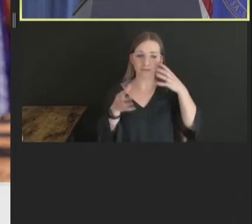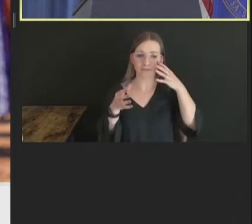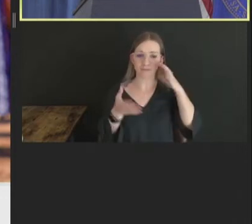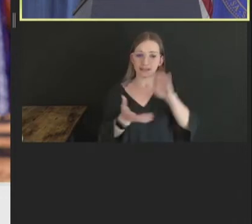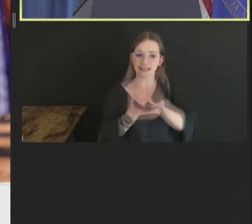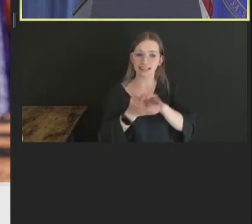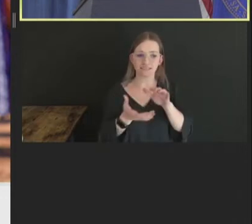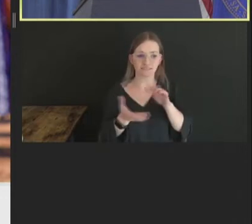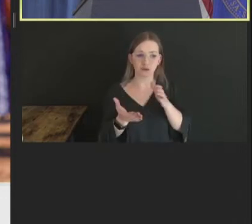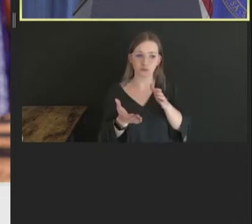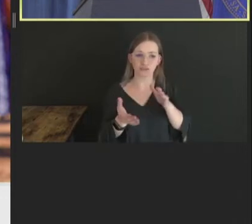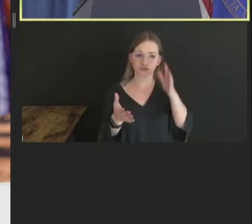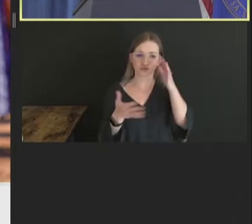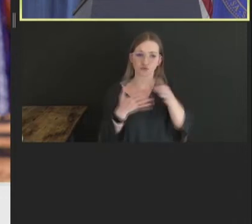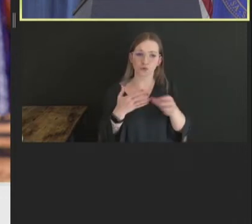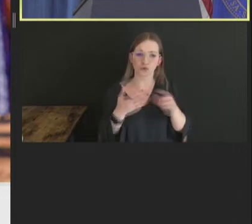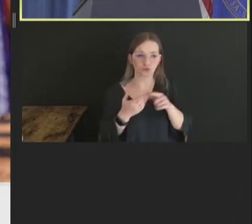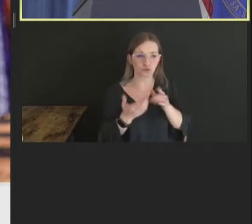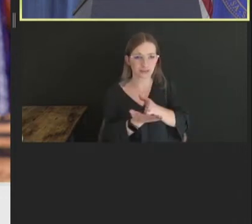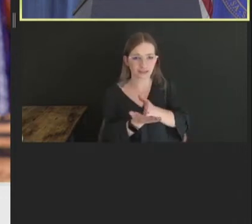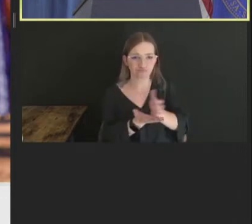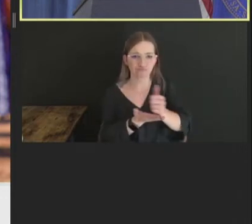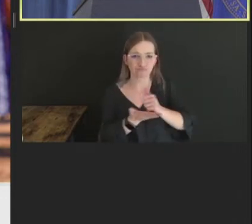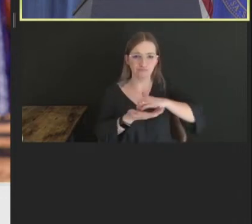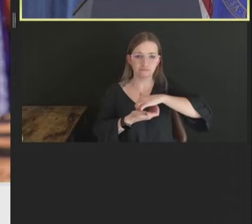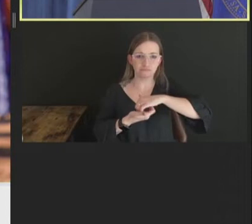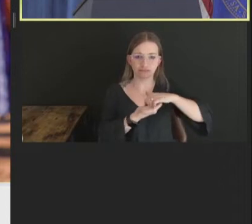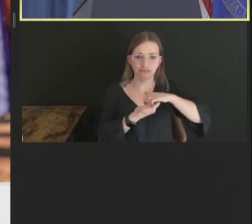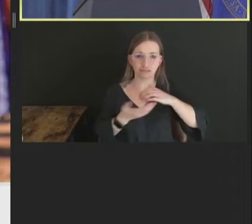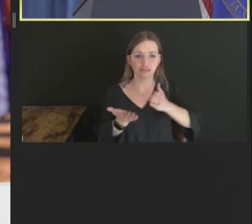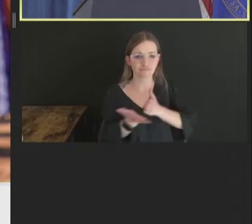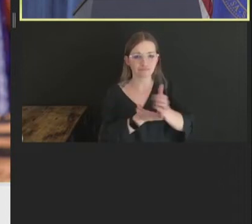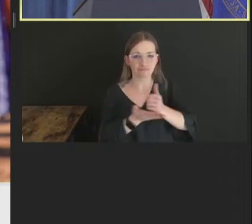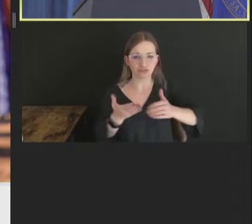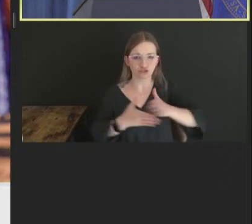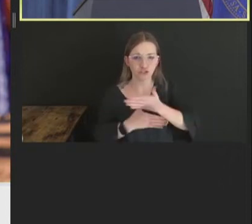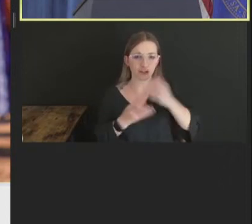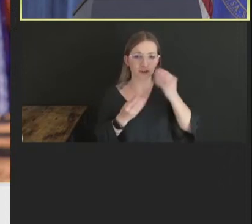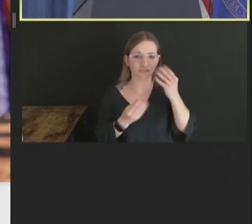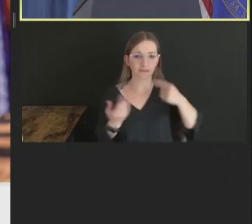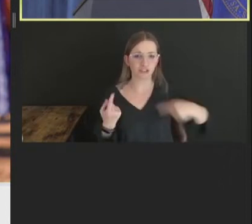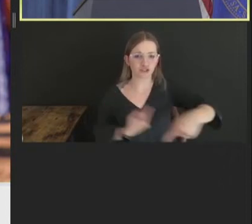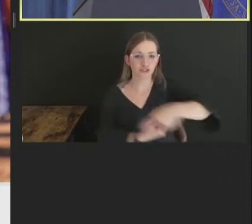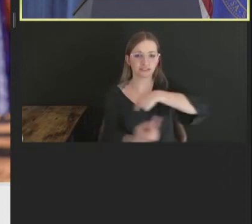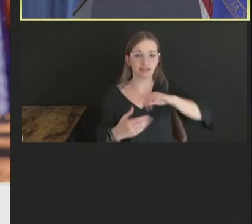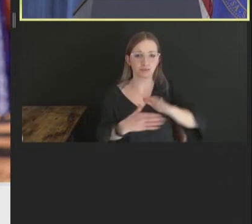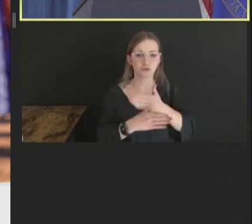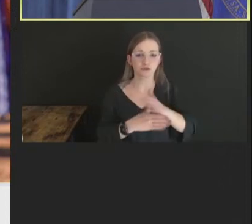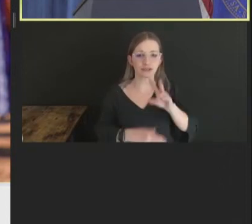communities, sometimes more transparent than you saw across the state. And then,